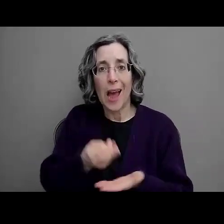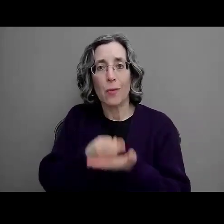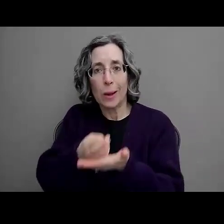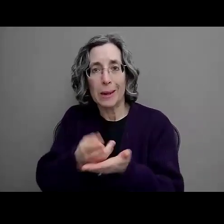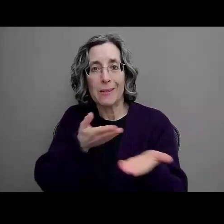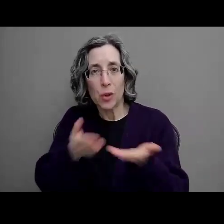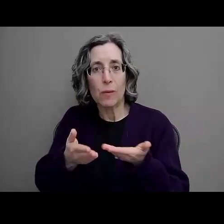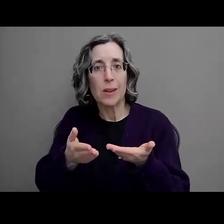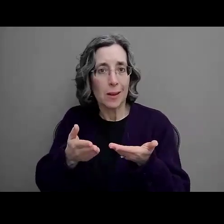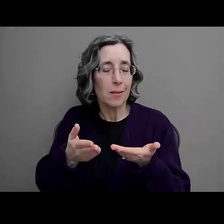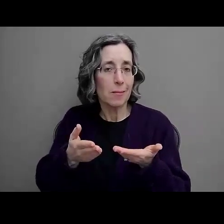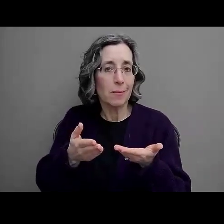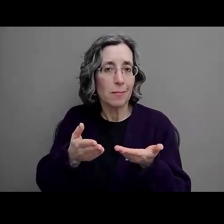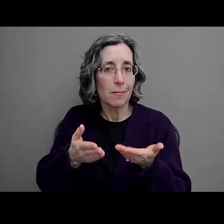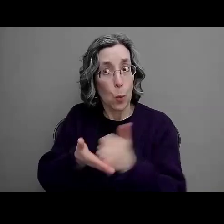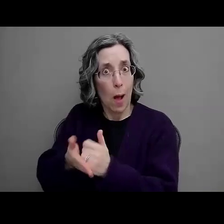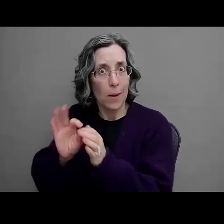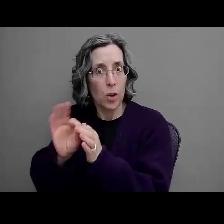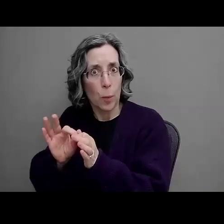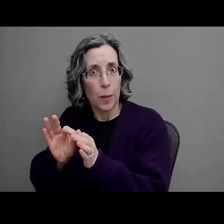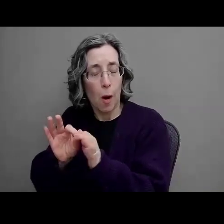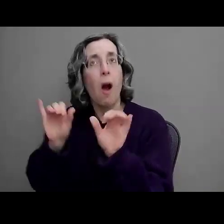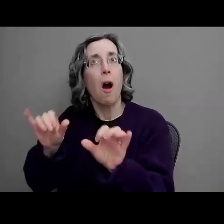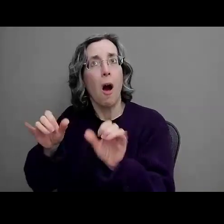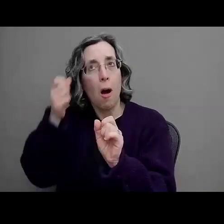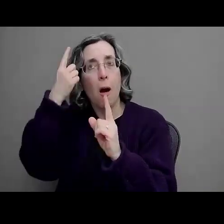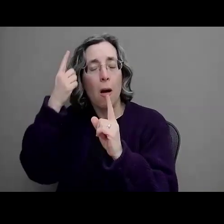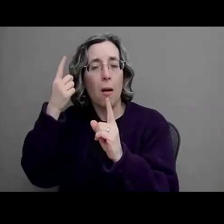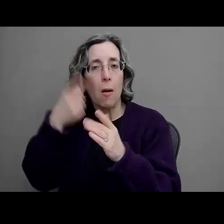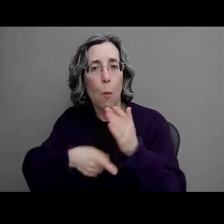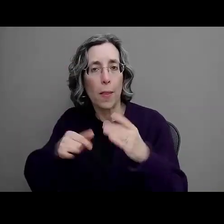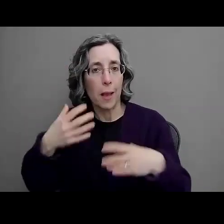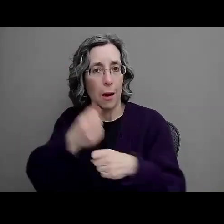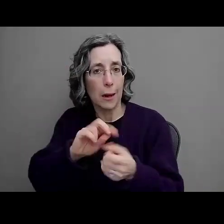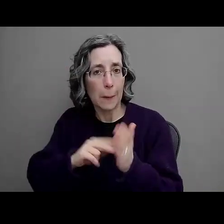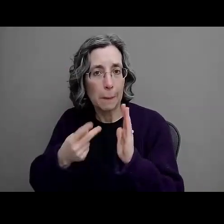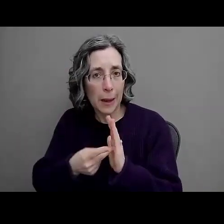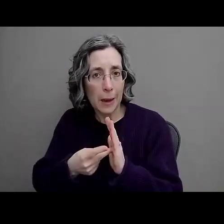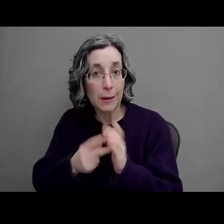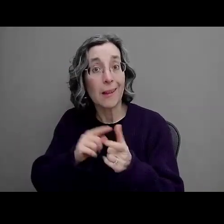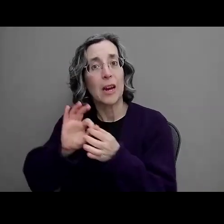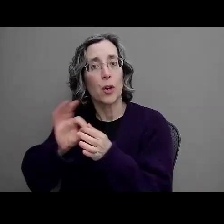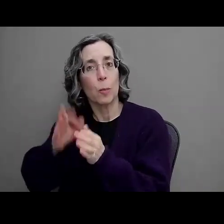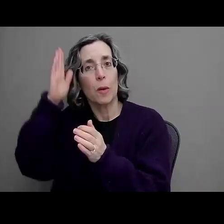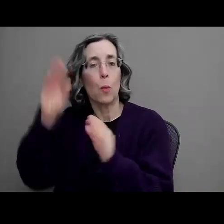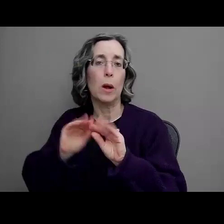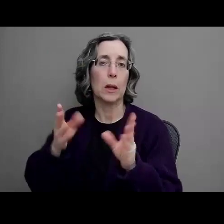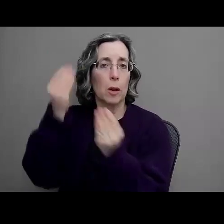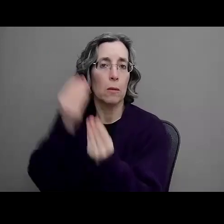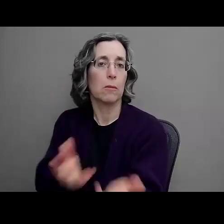that I make sure that the interpreter understands what I mean, and that way I make sure